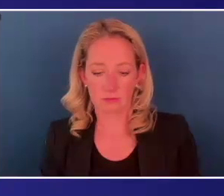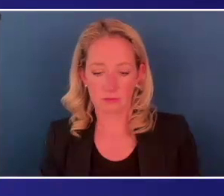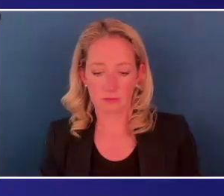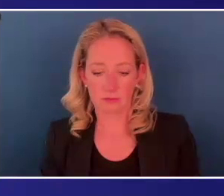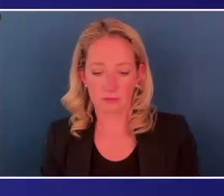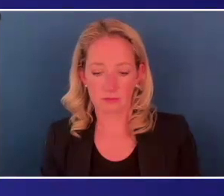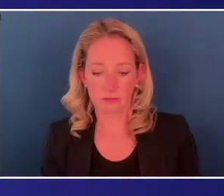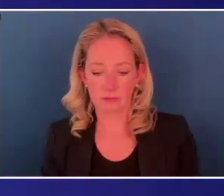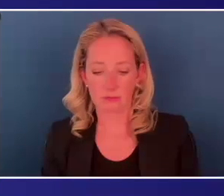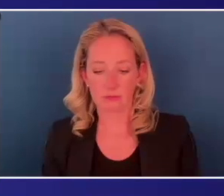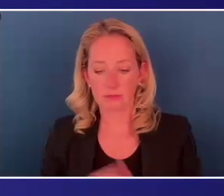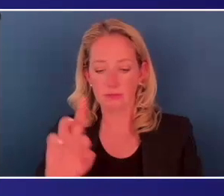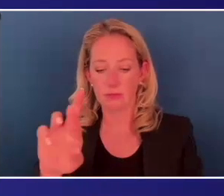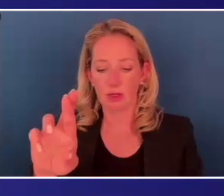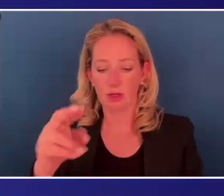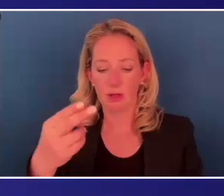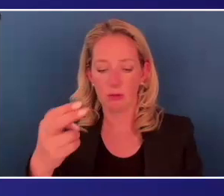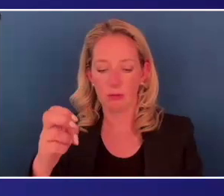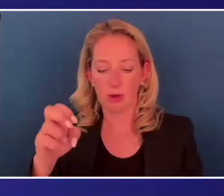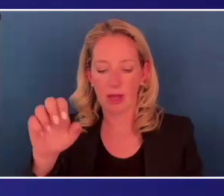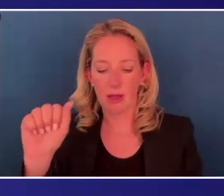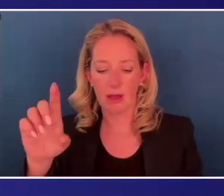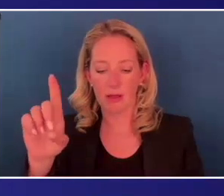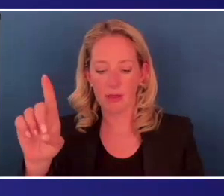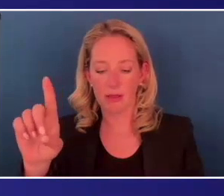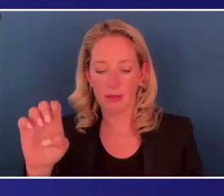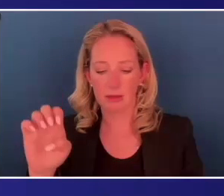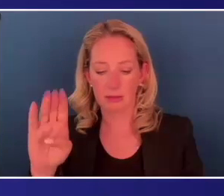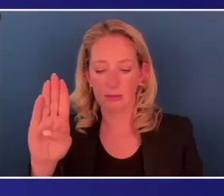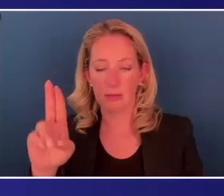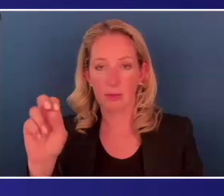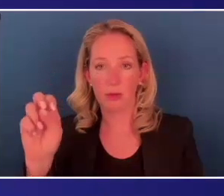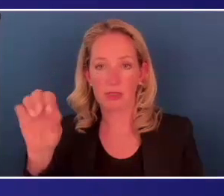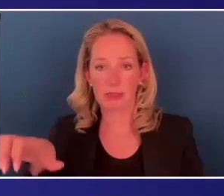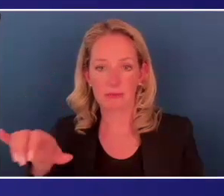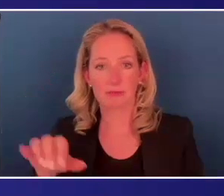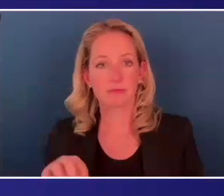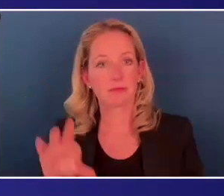Ray, did you see? Foria, did you see? Yeah, Ria the BC. Sorry about that. No problem.